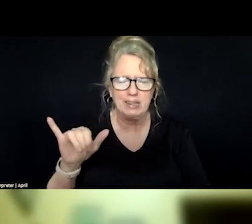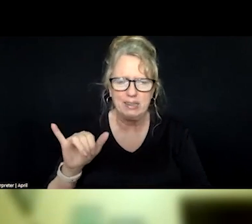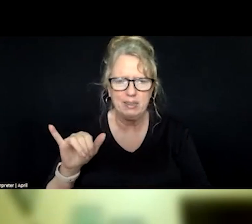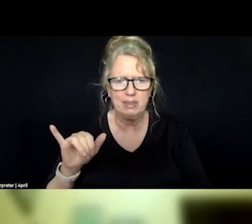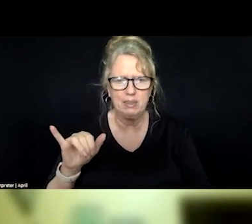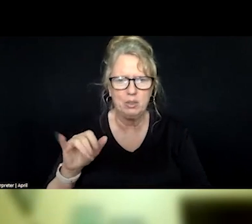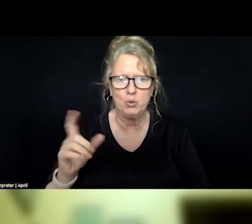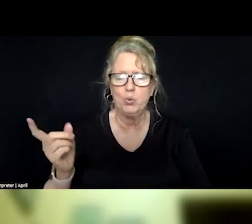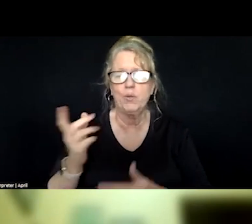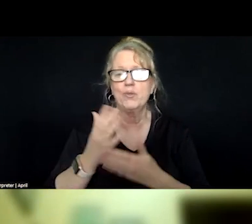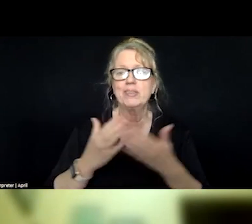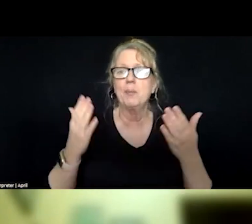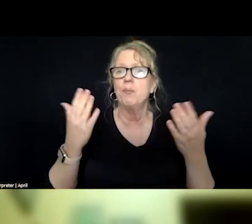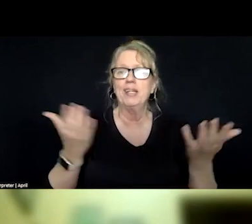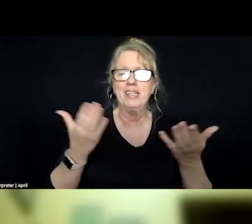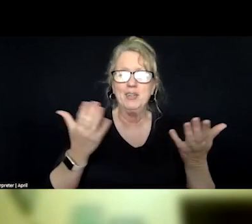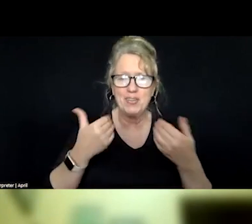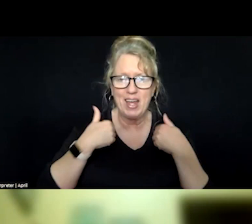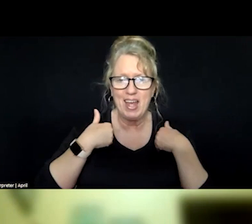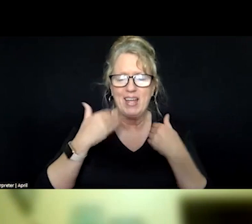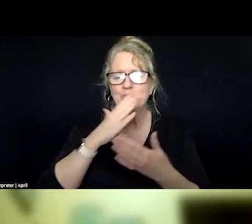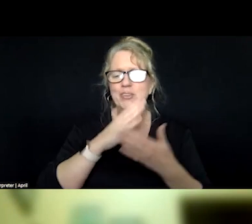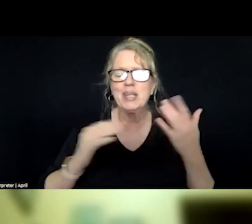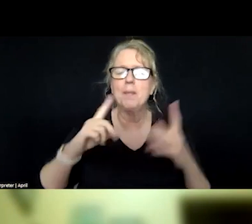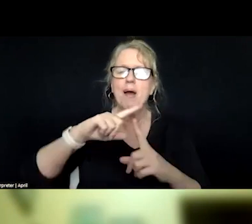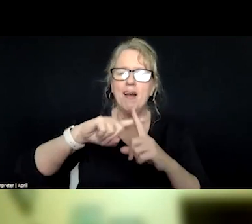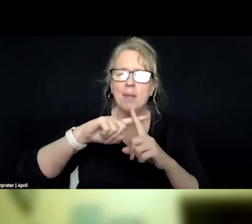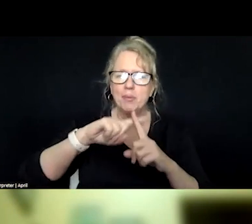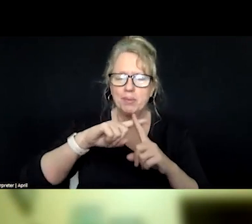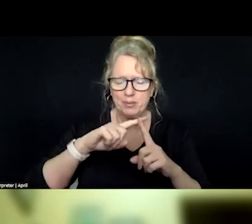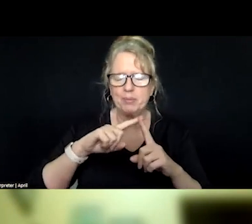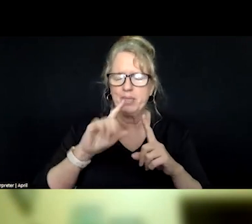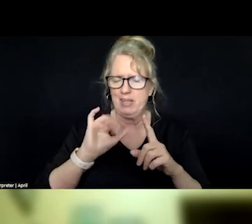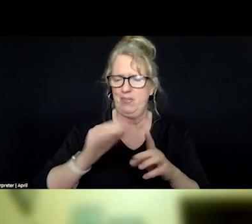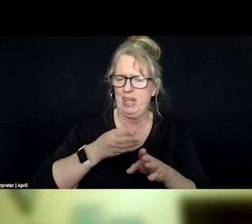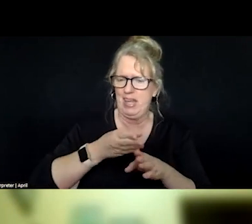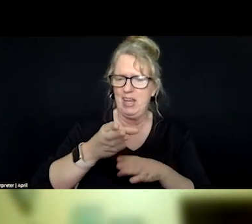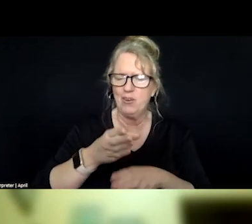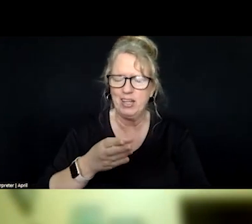SOMEONE IN THE WORLD THAT HAS SOME OPTIMISM IN THIS AREA -- HE IS